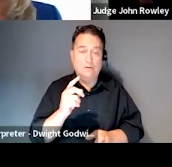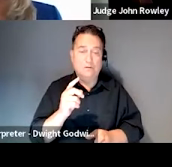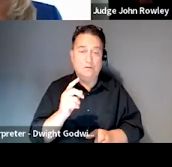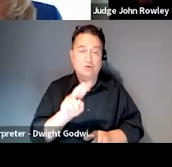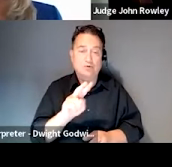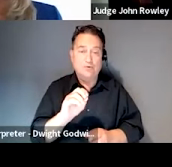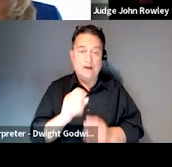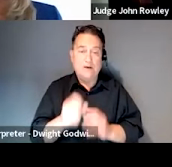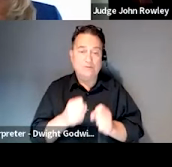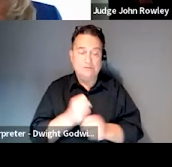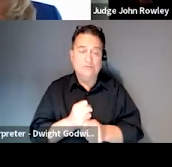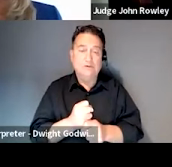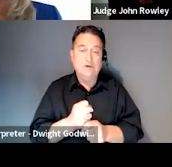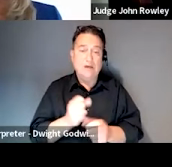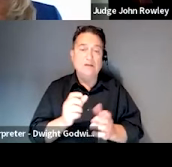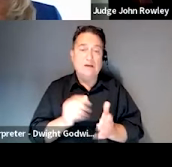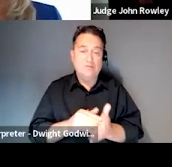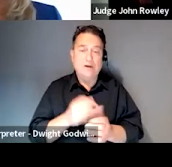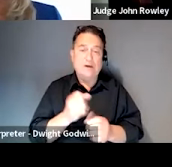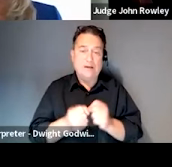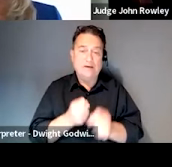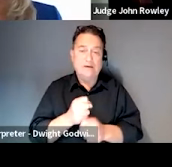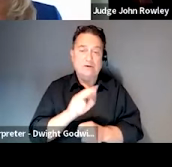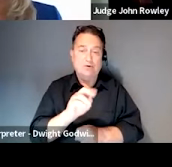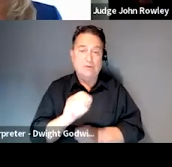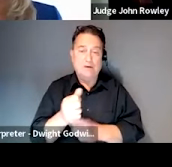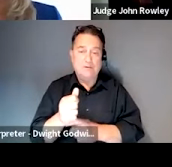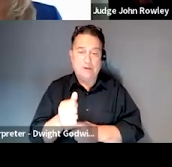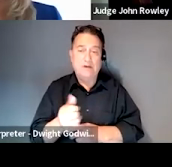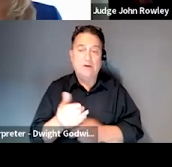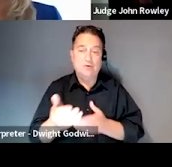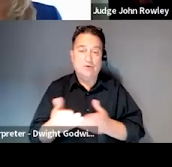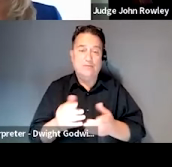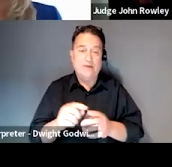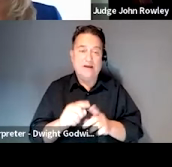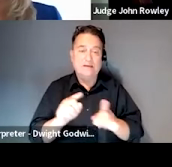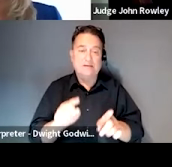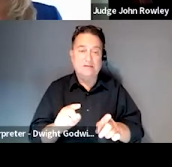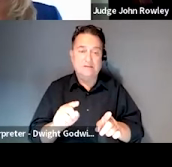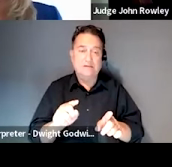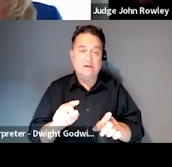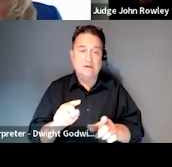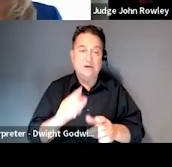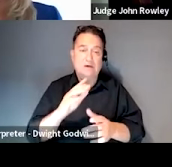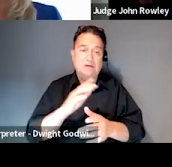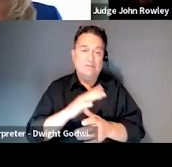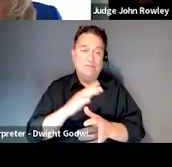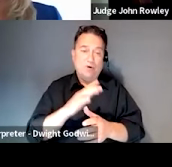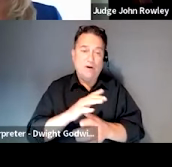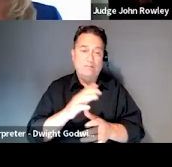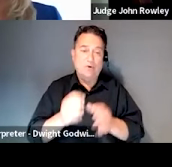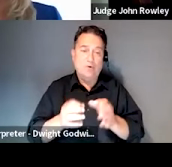and reelected in 2010. He has served as an acting Supreme Court Justice since 2003